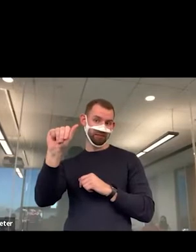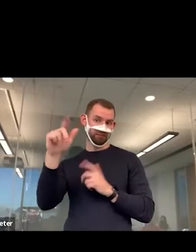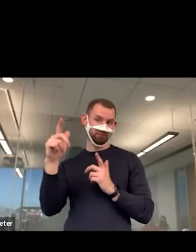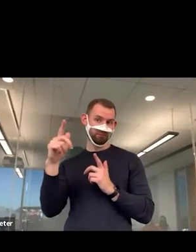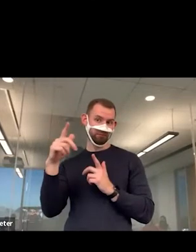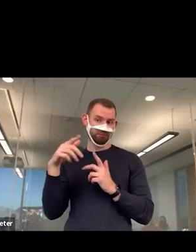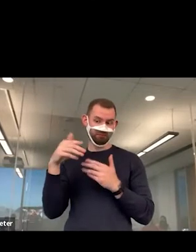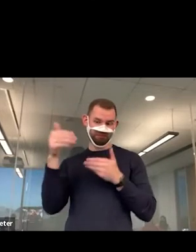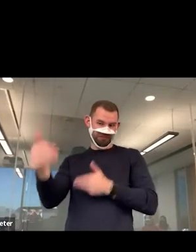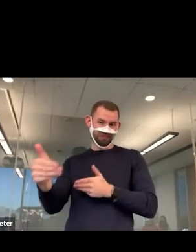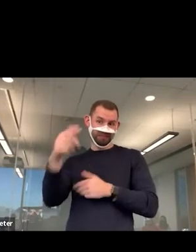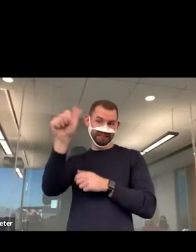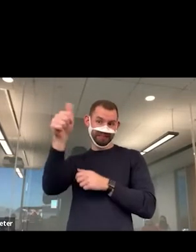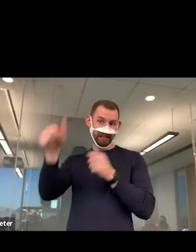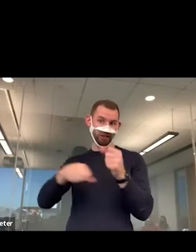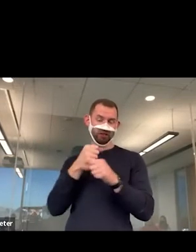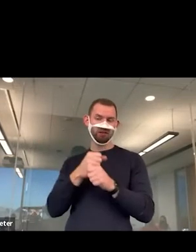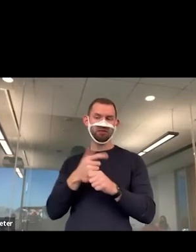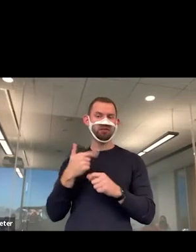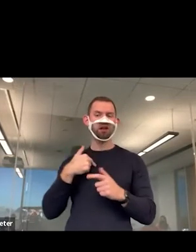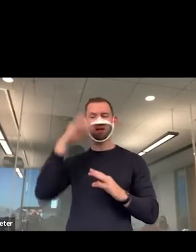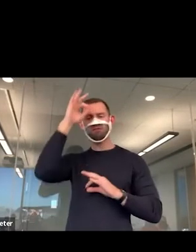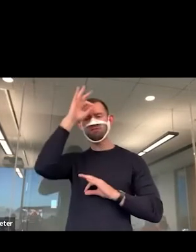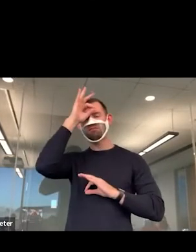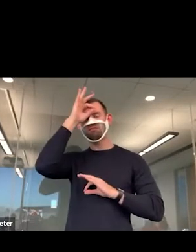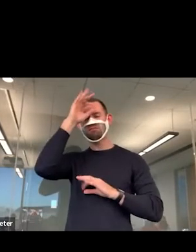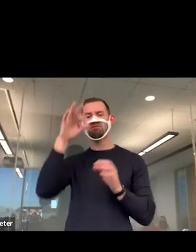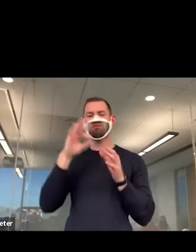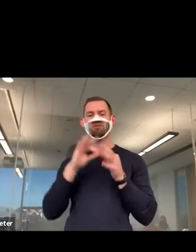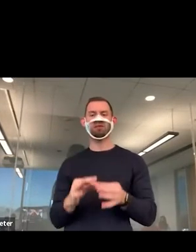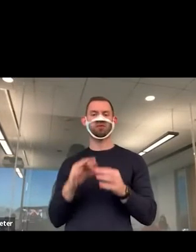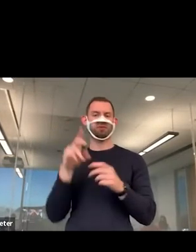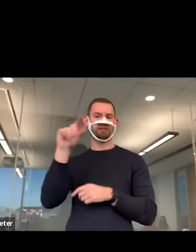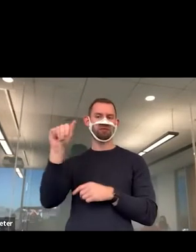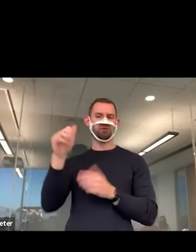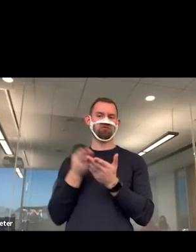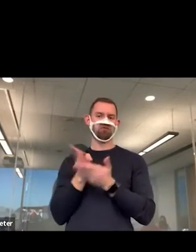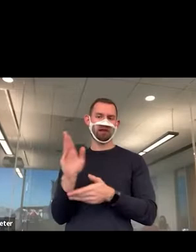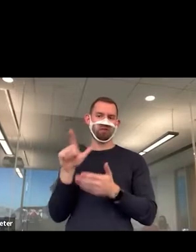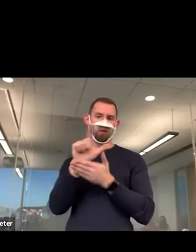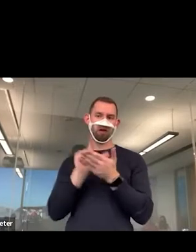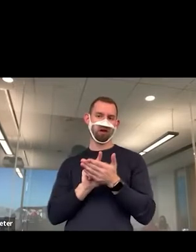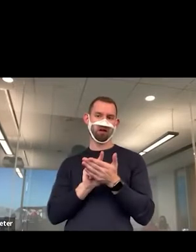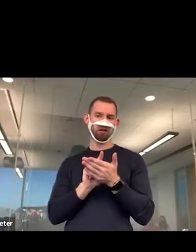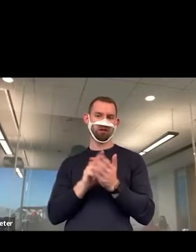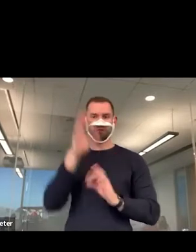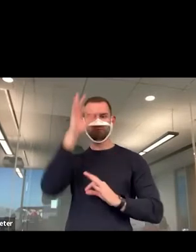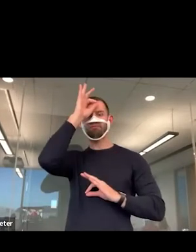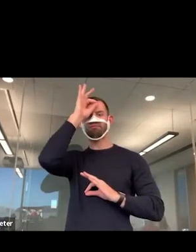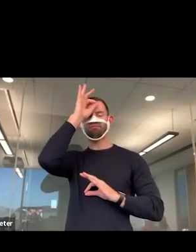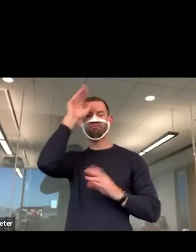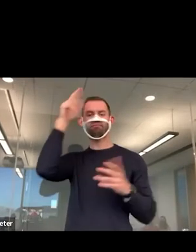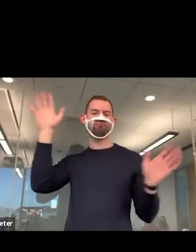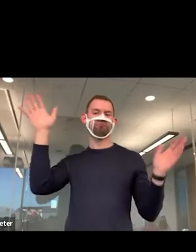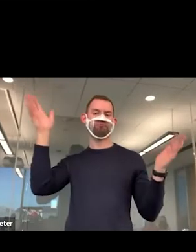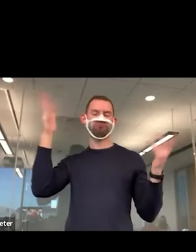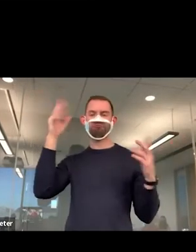and i knew nothing about disability rights law didn't even know it existed had no idea now my